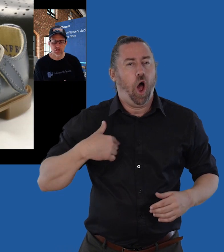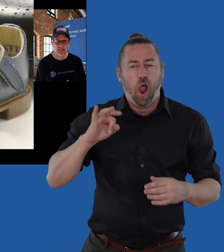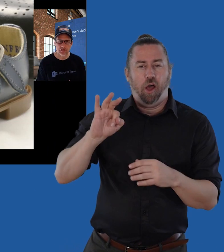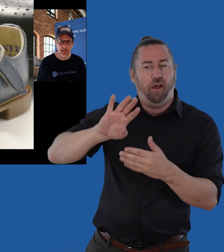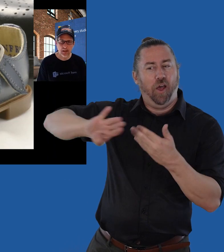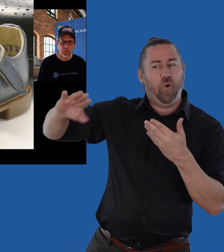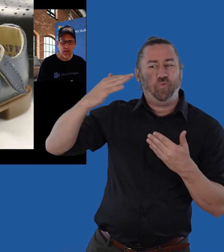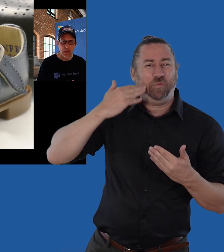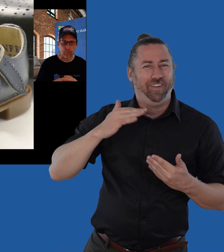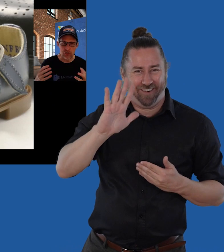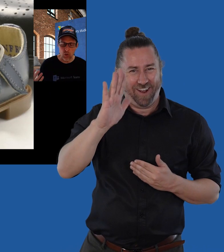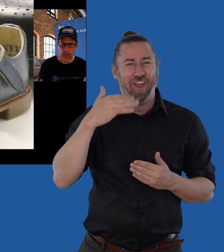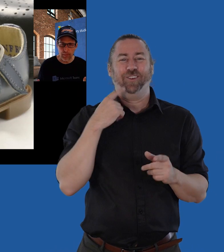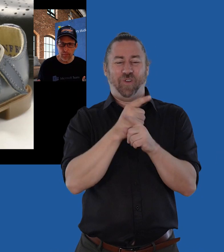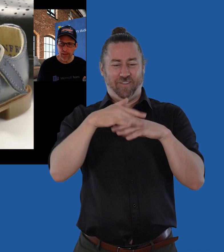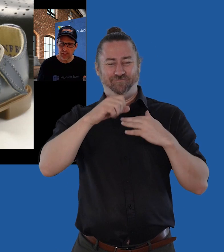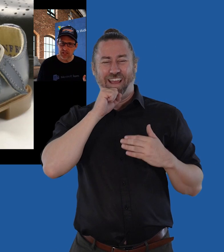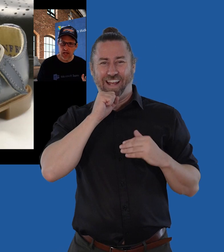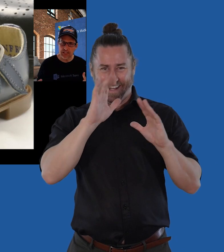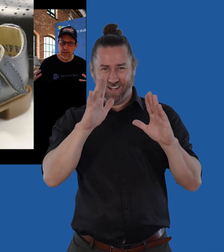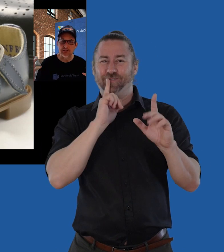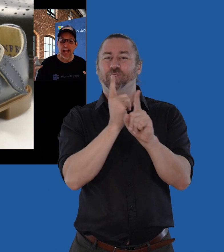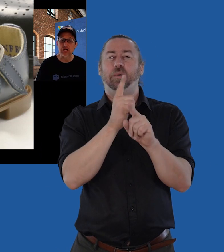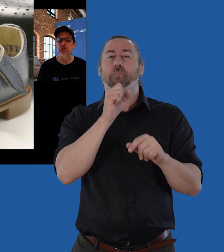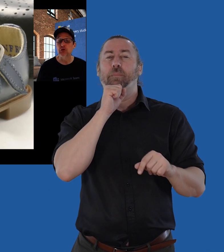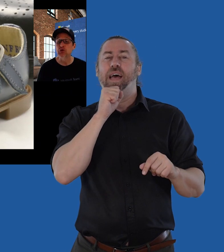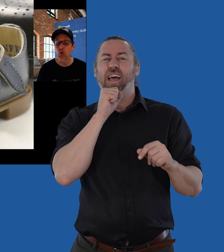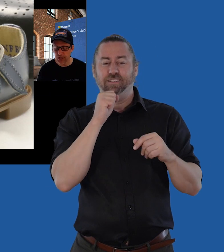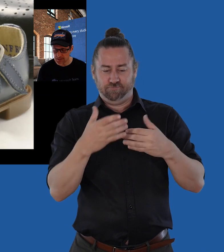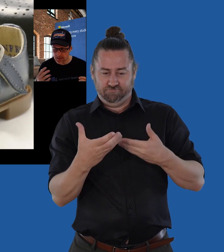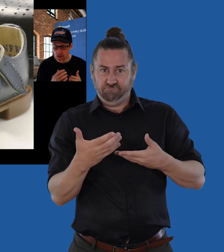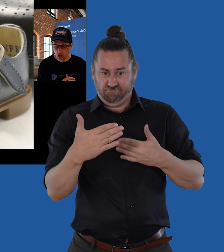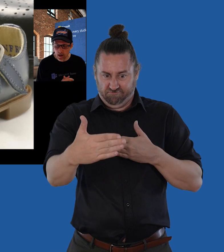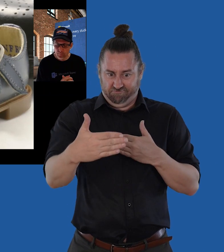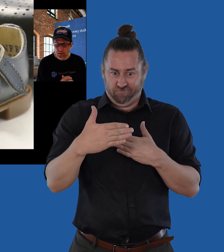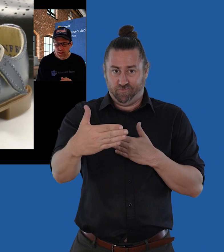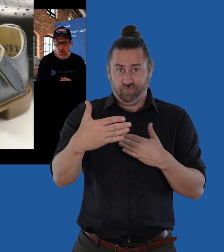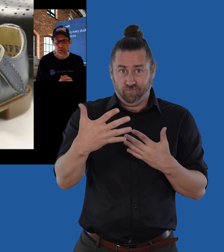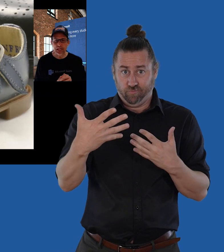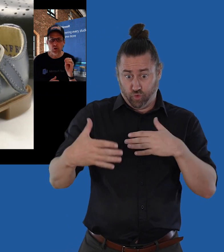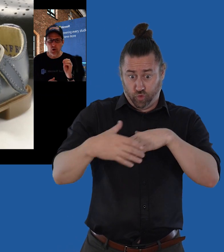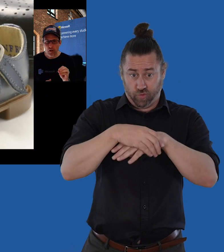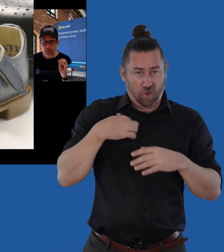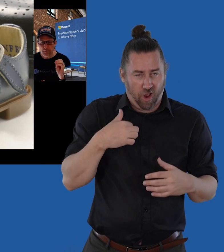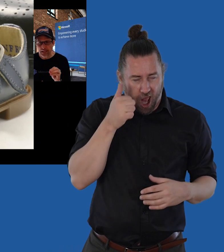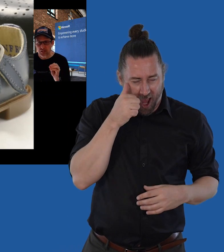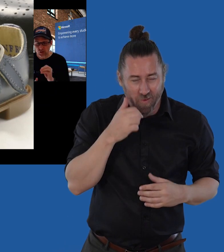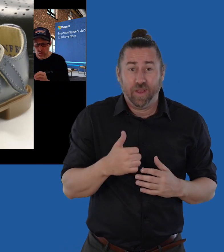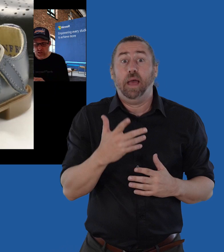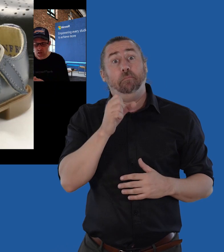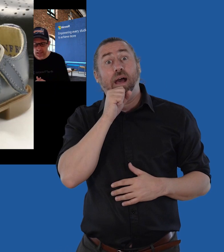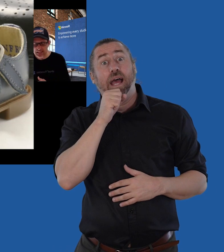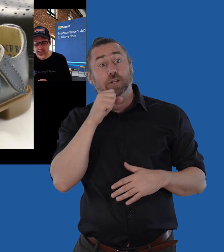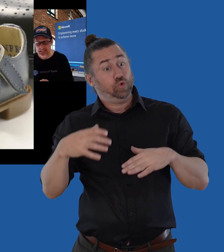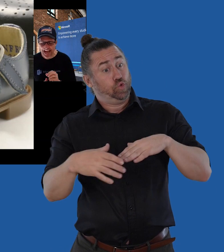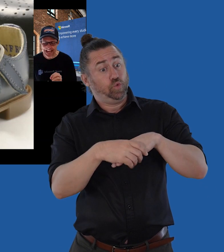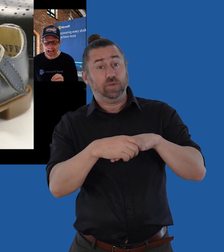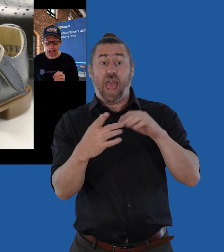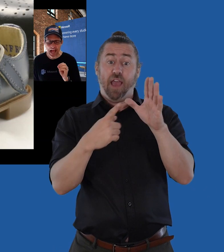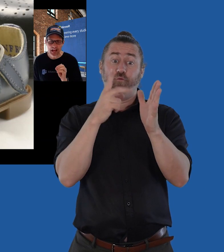it's just by talking about men's size because I actually do know this, alright. So, believe it or not, the men's shoe size is 10.5,